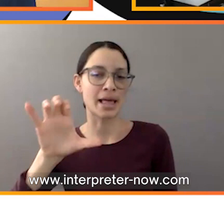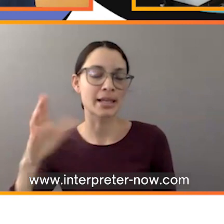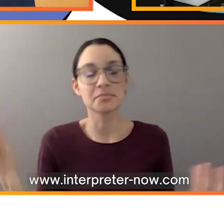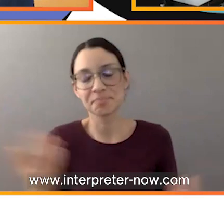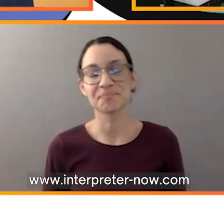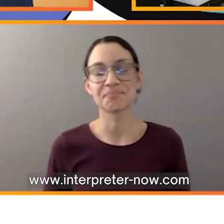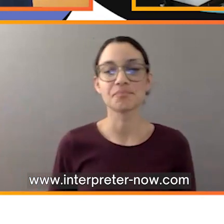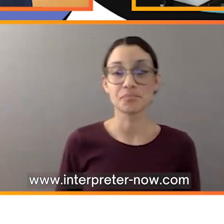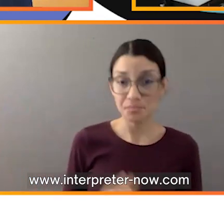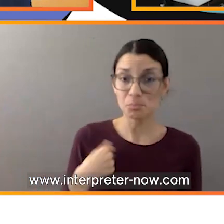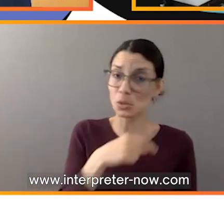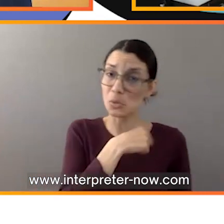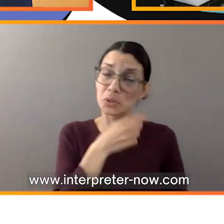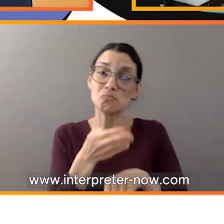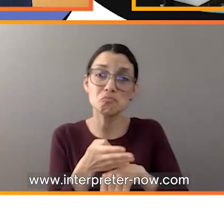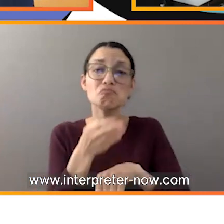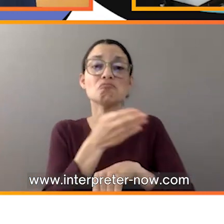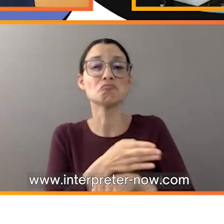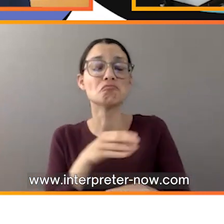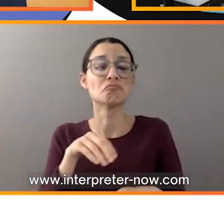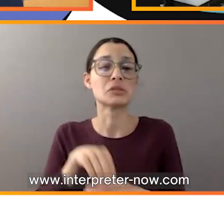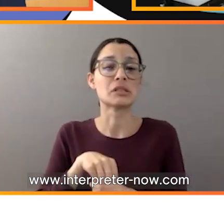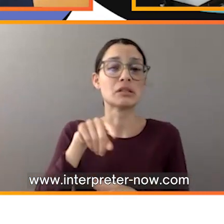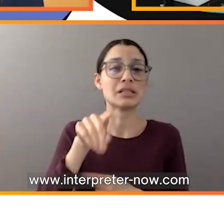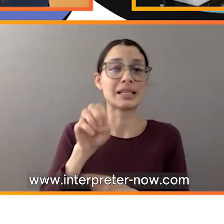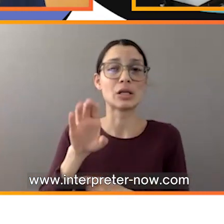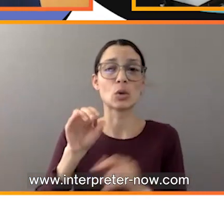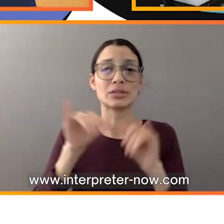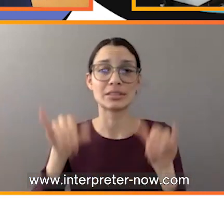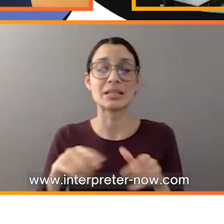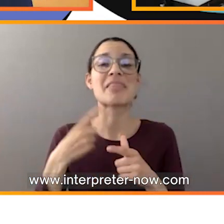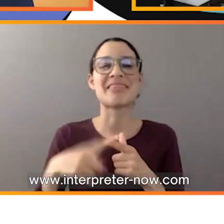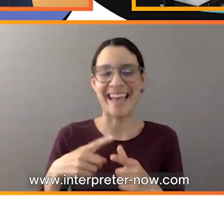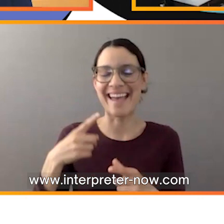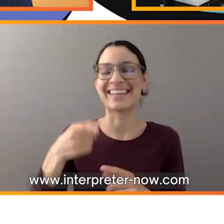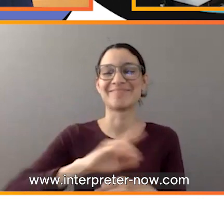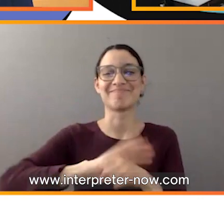and family to help with the finances when times got tough, and so on.